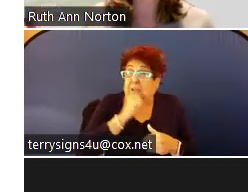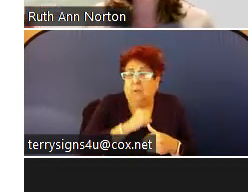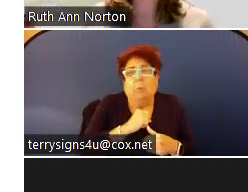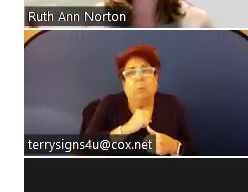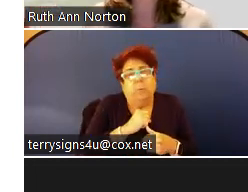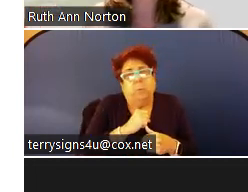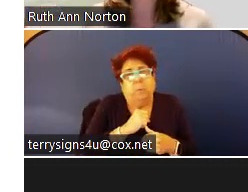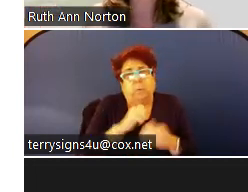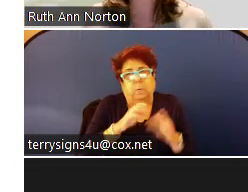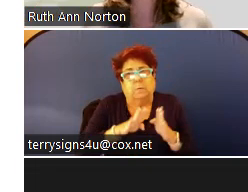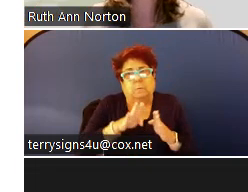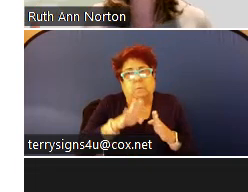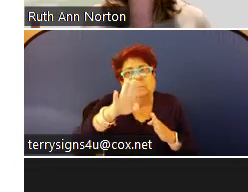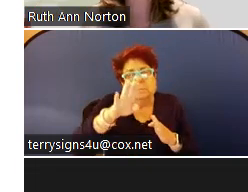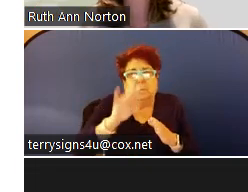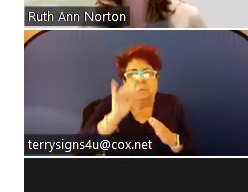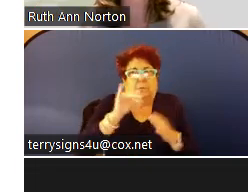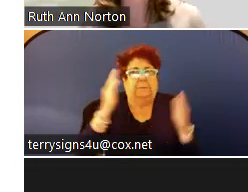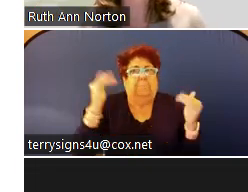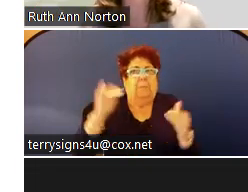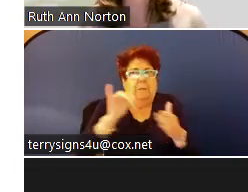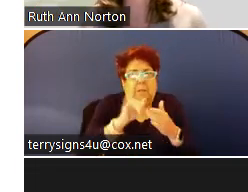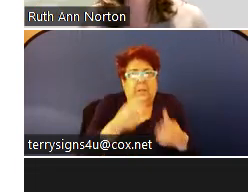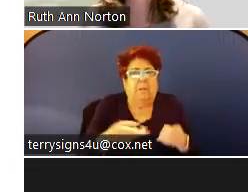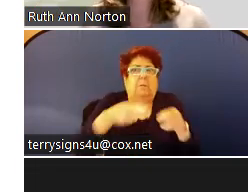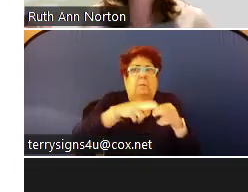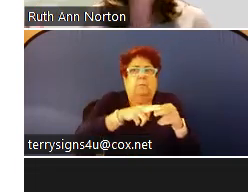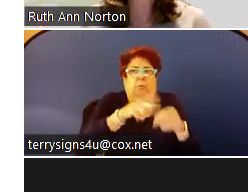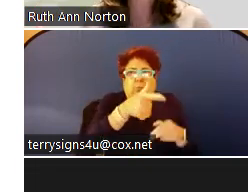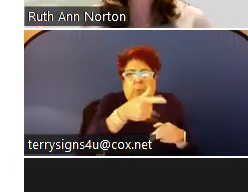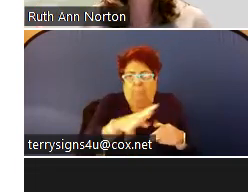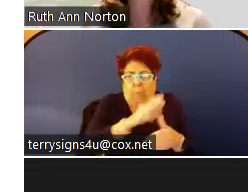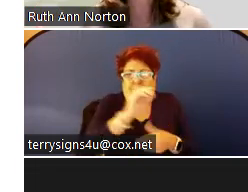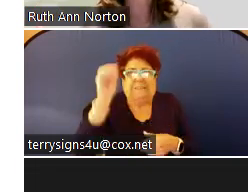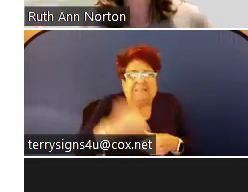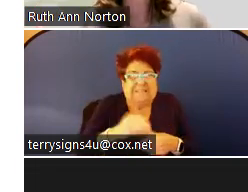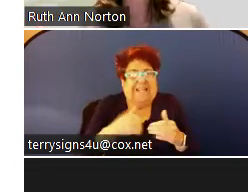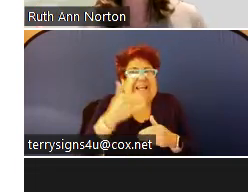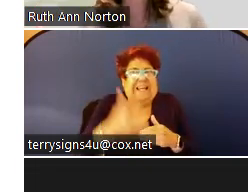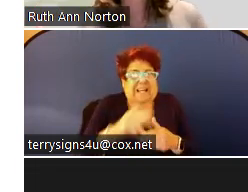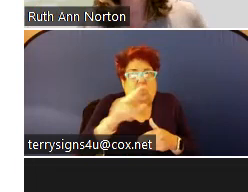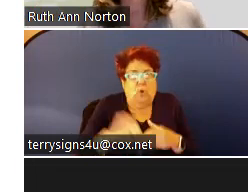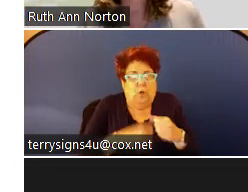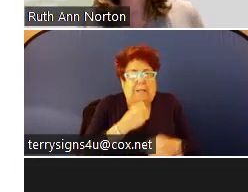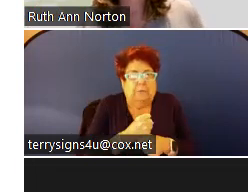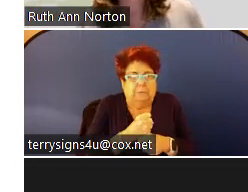to increase by 24% over the next three decades. One quarter of the homes and occupied homes are